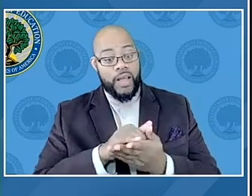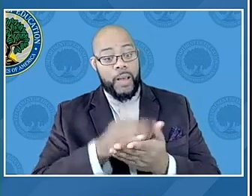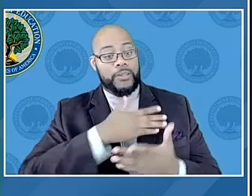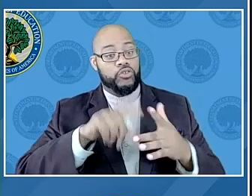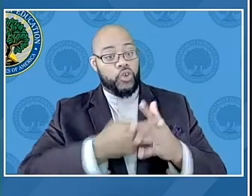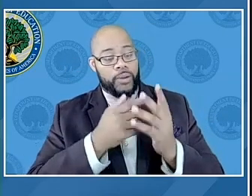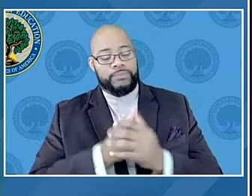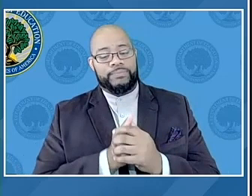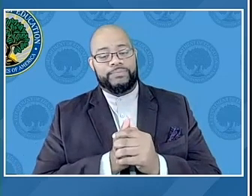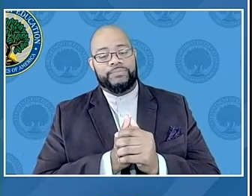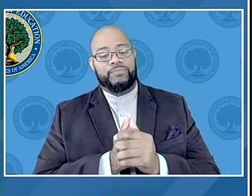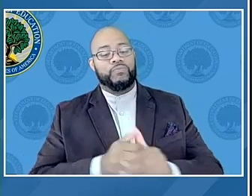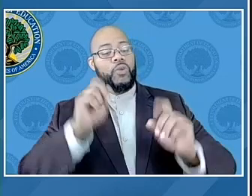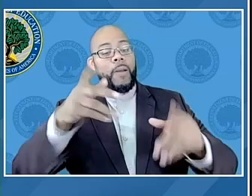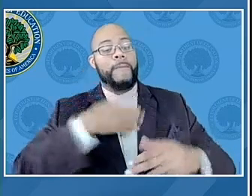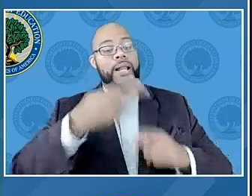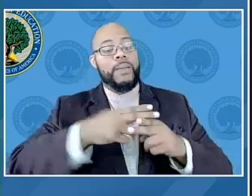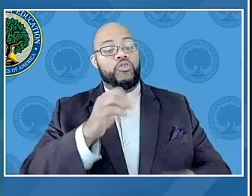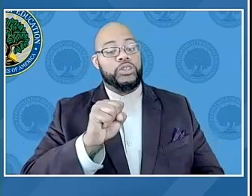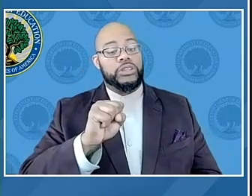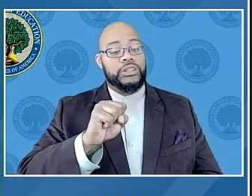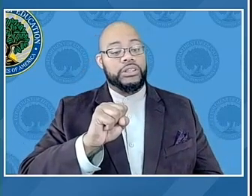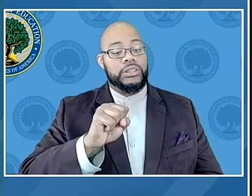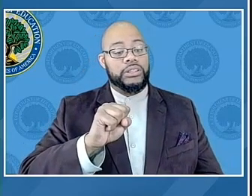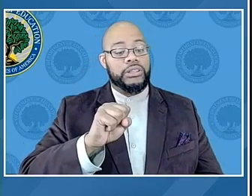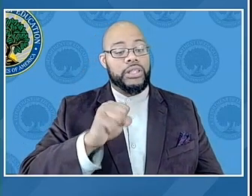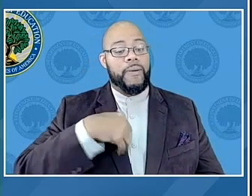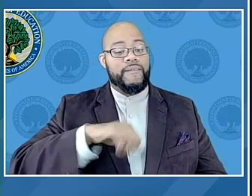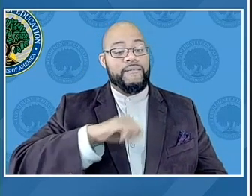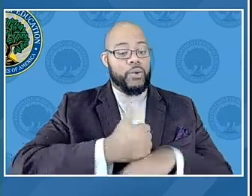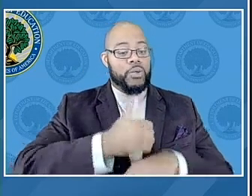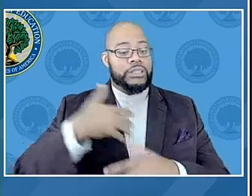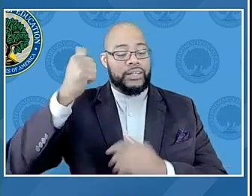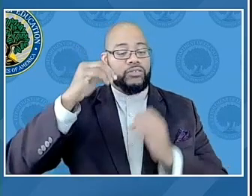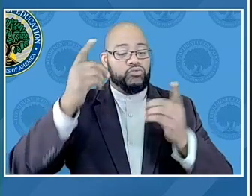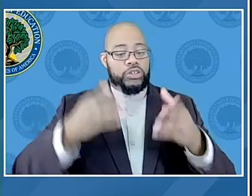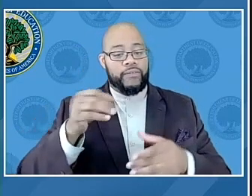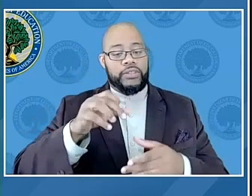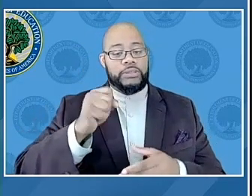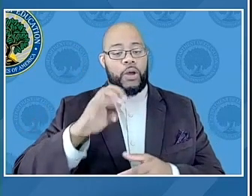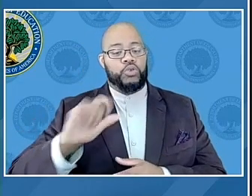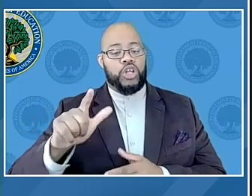Alright. My name is Chris Alldredge, and I'm the founder and executive director of Spousal Consolidation dot Do Us Part.